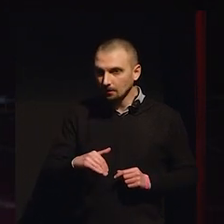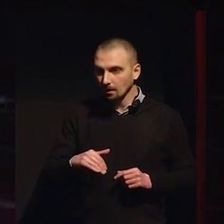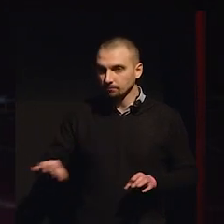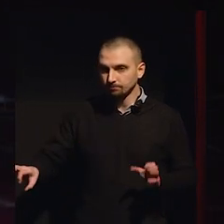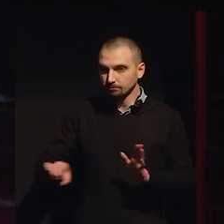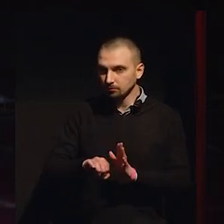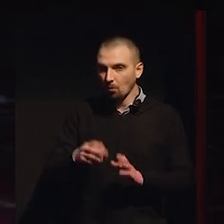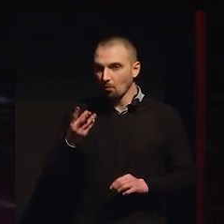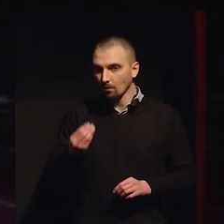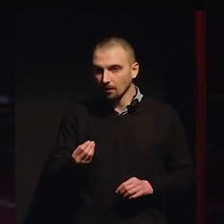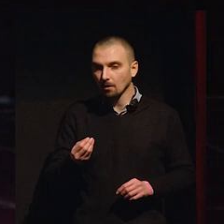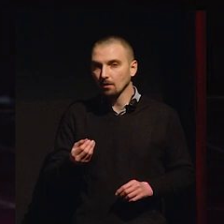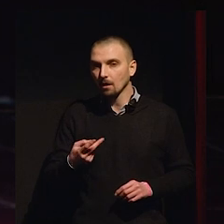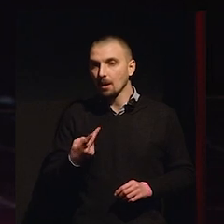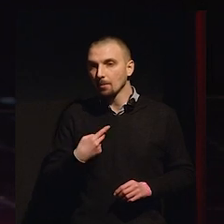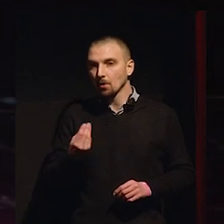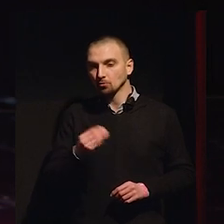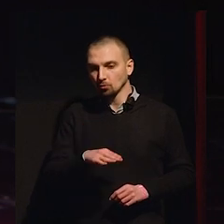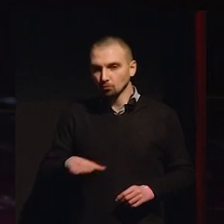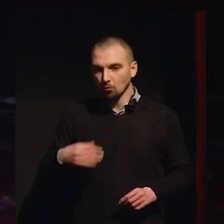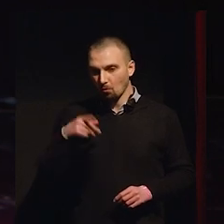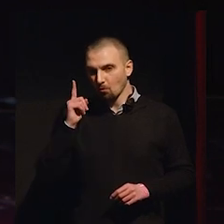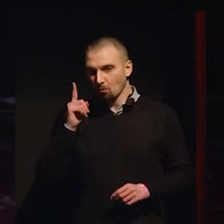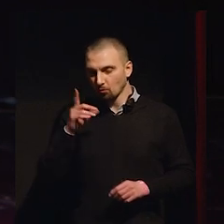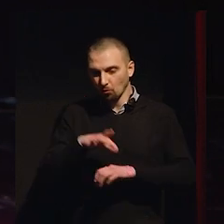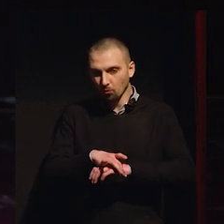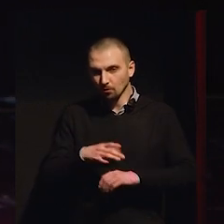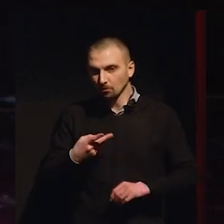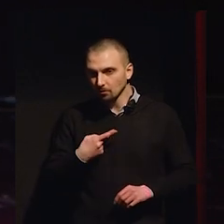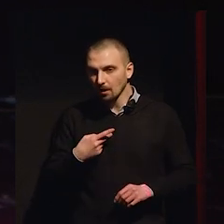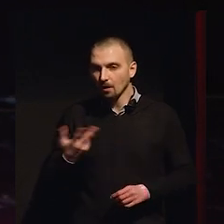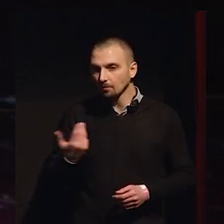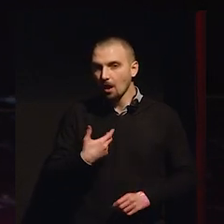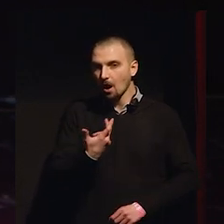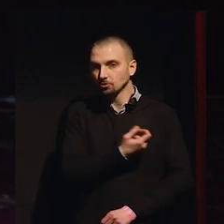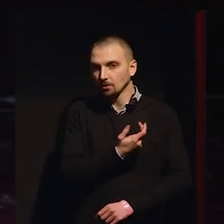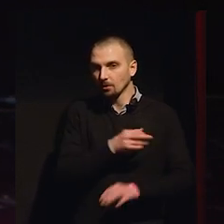But we, the idealistic pediatricians, achieved to make Turkey be declared a country